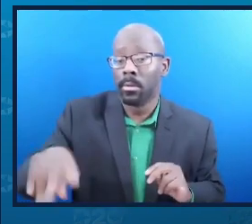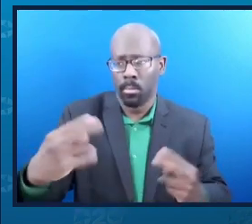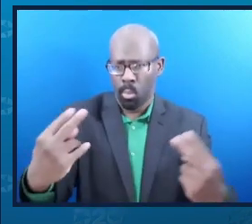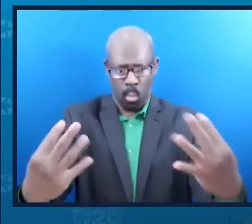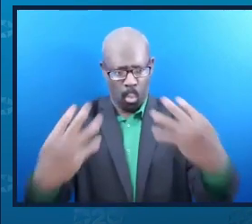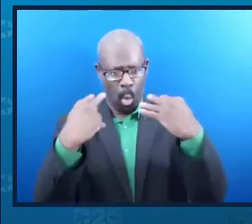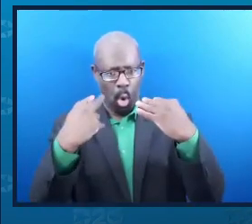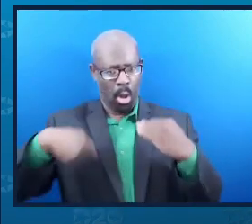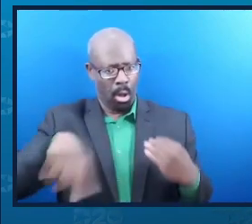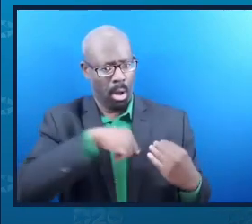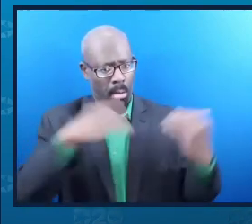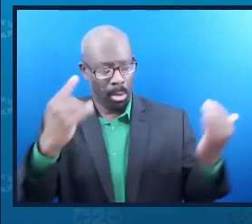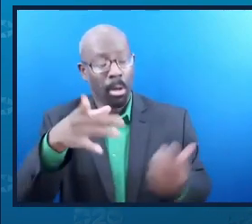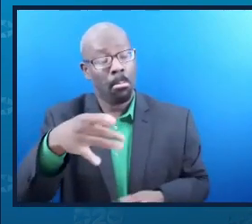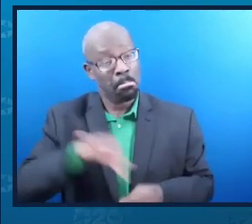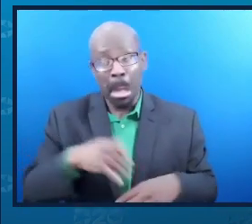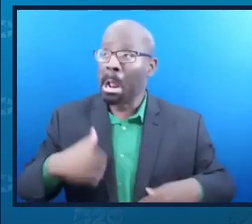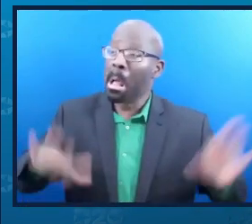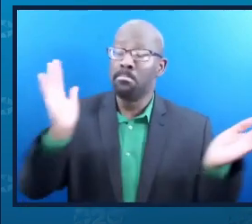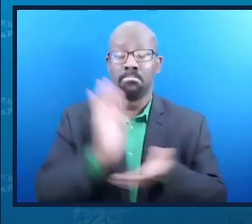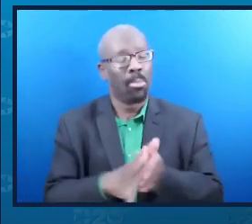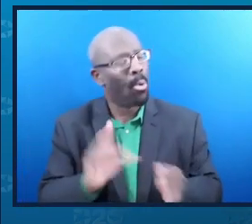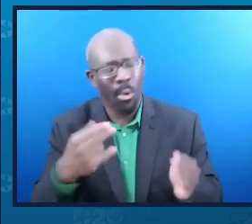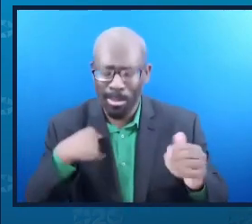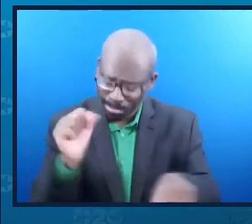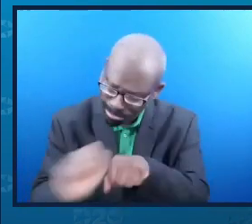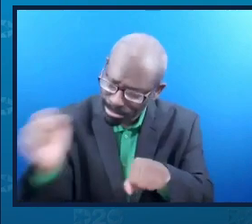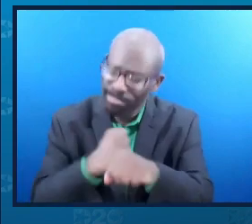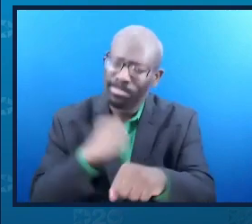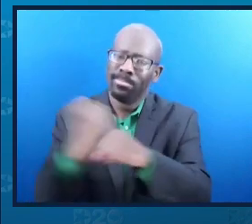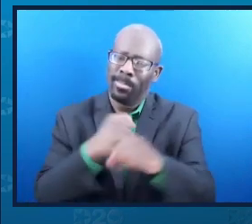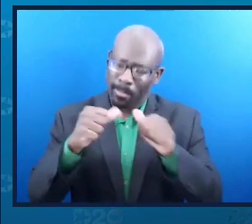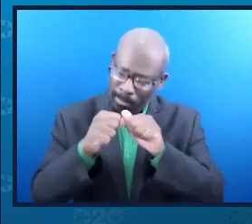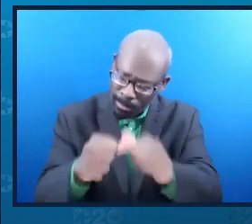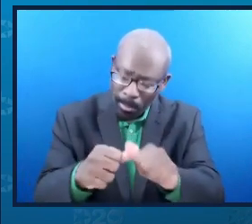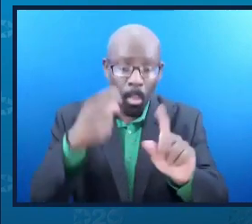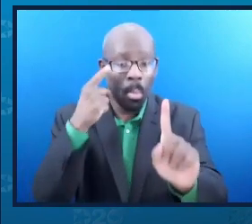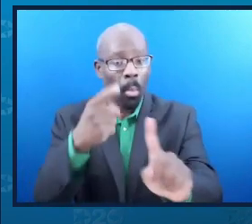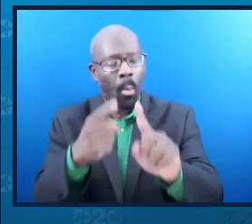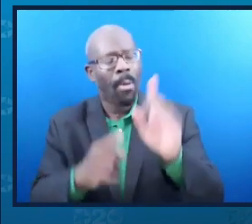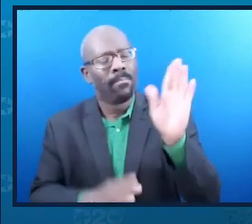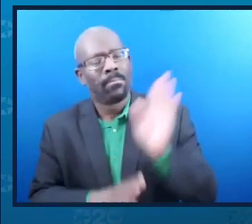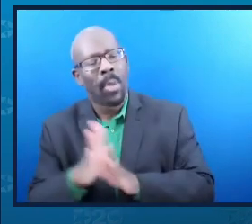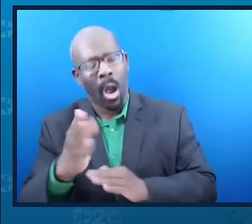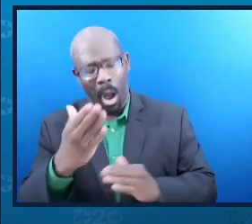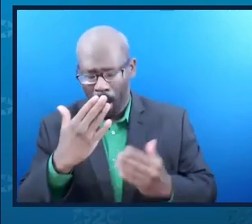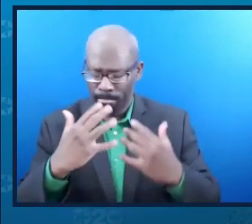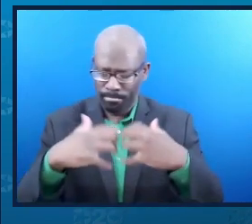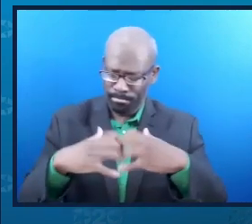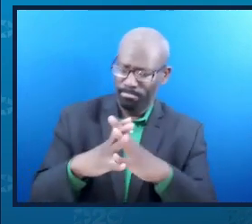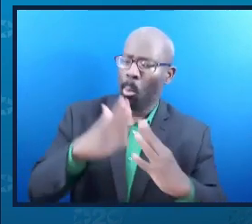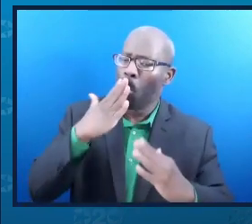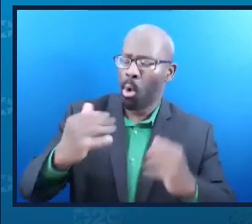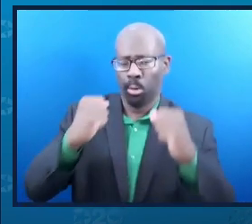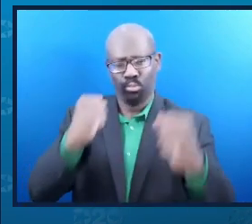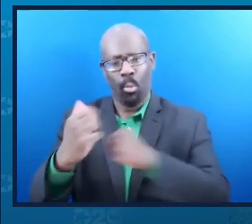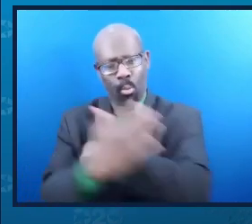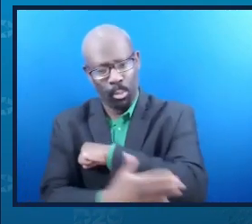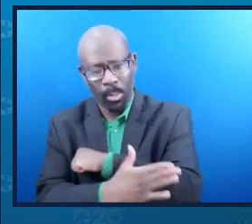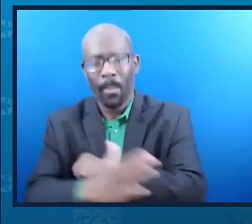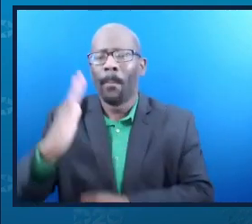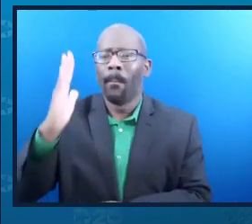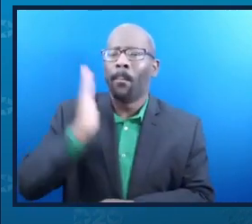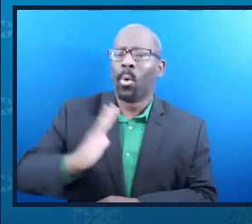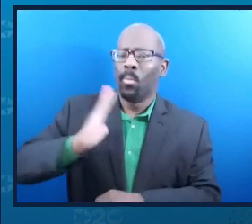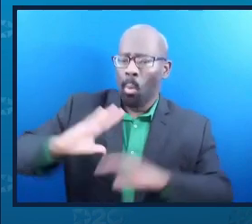DON'T GICH ON AMERICA.